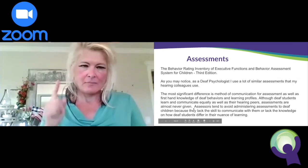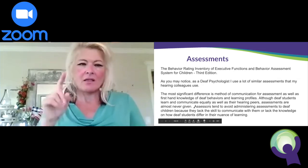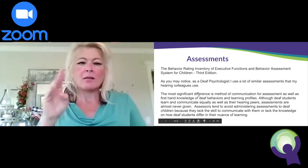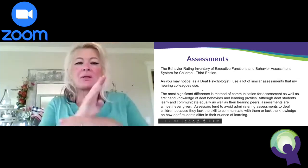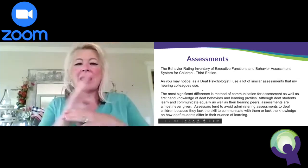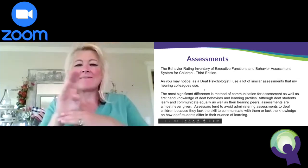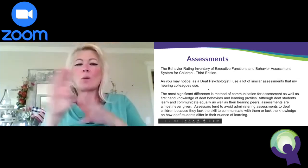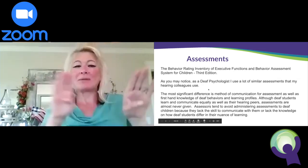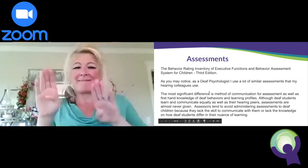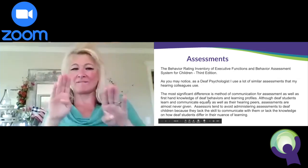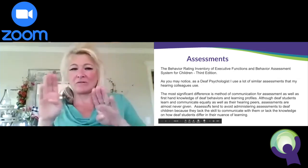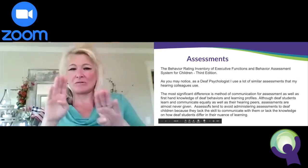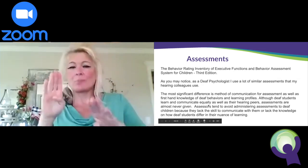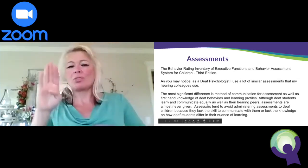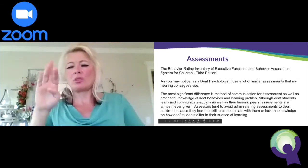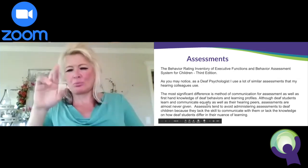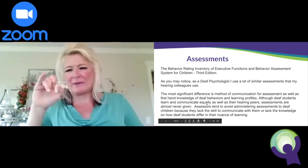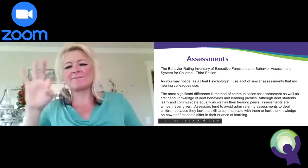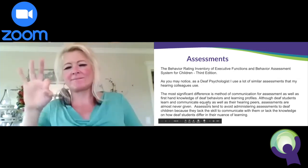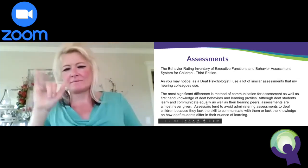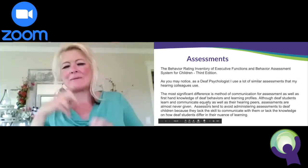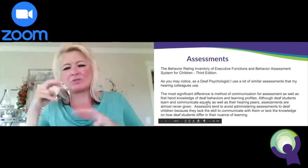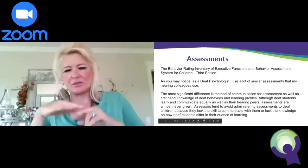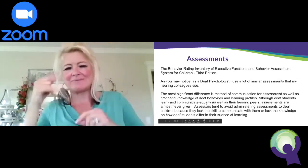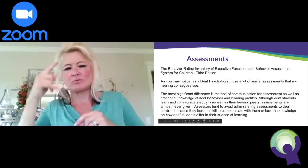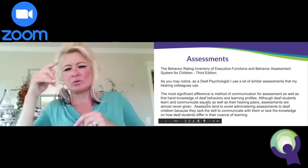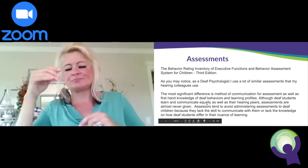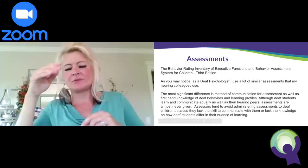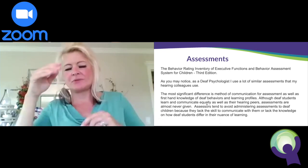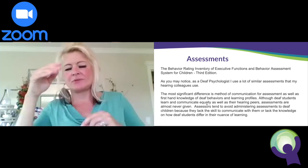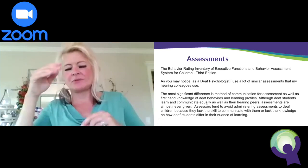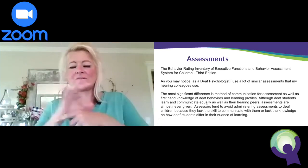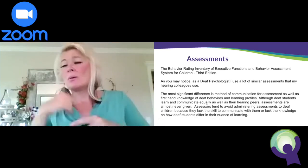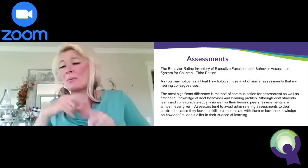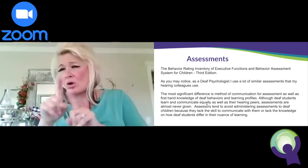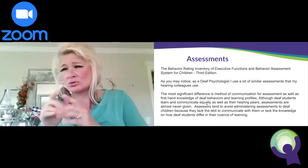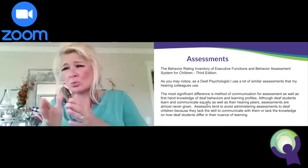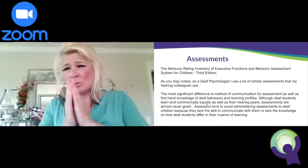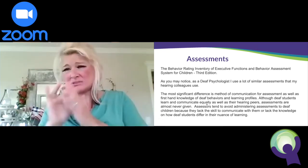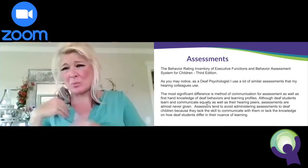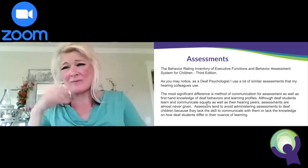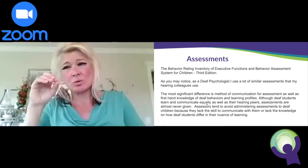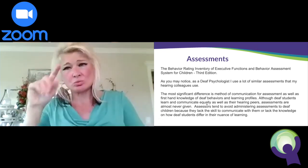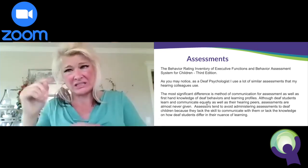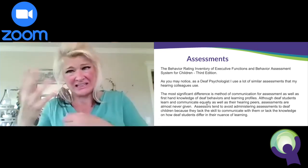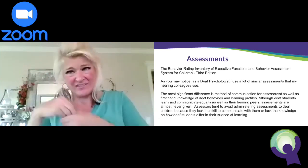with this. The behavior rating inventory that I'm talking about there, really